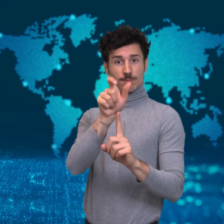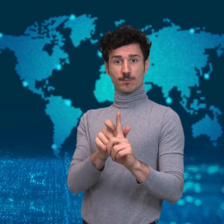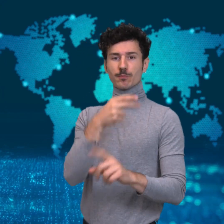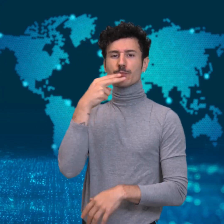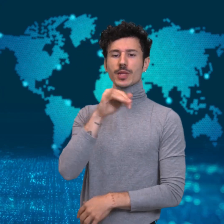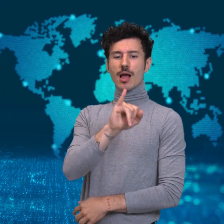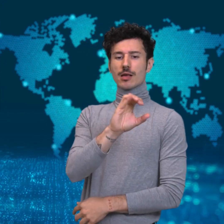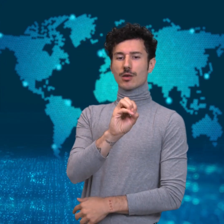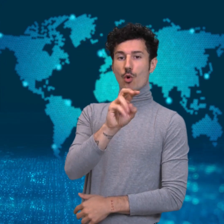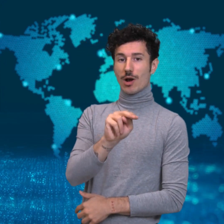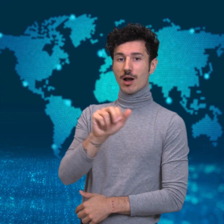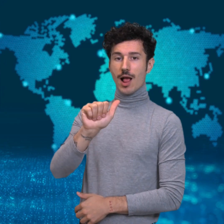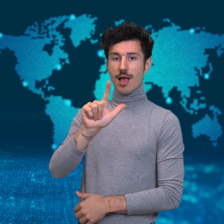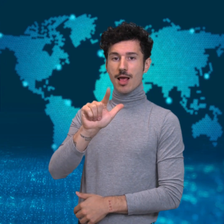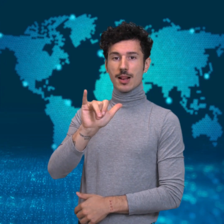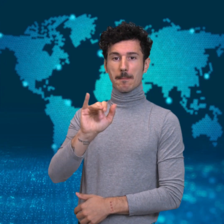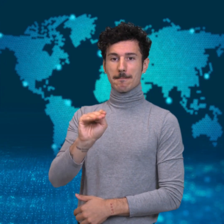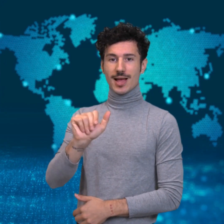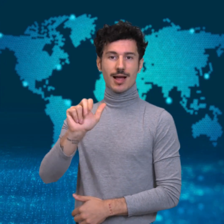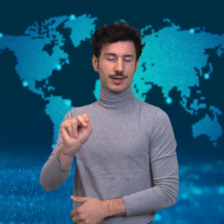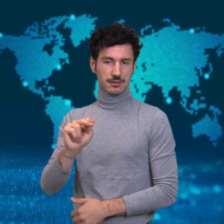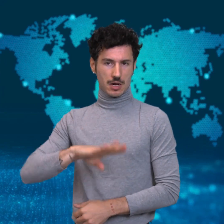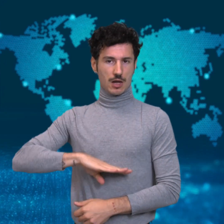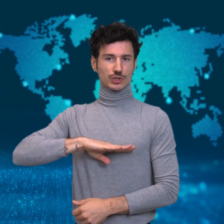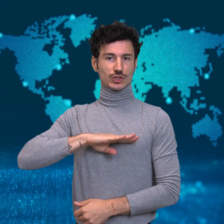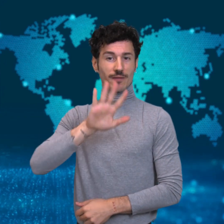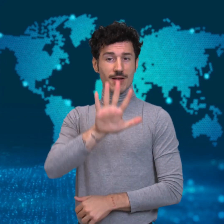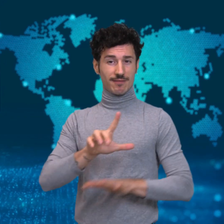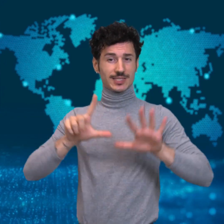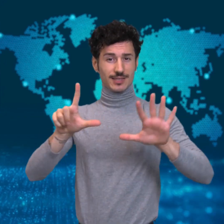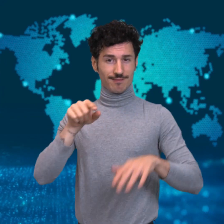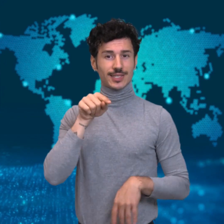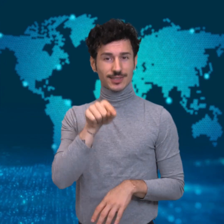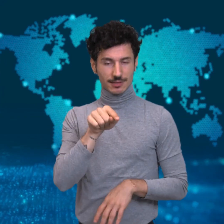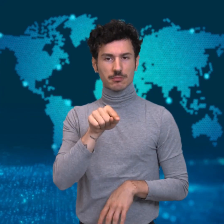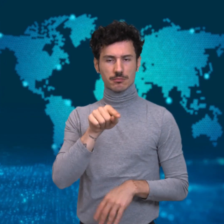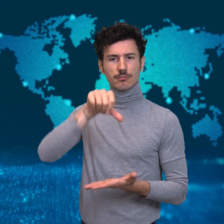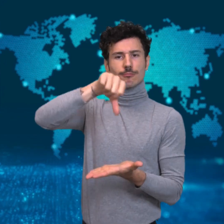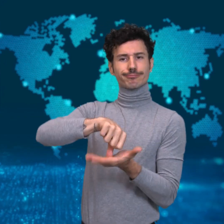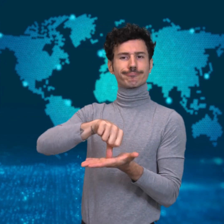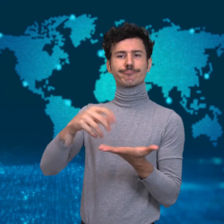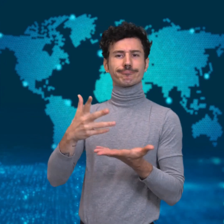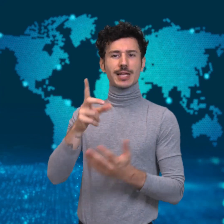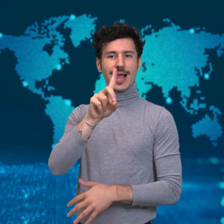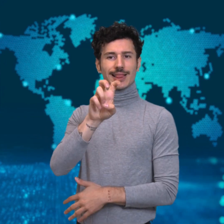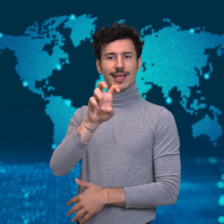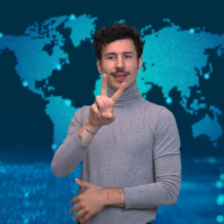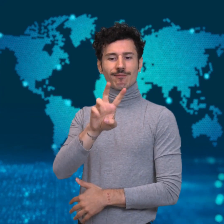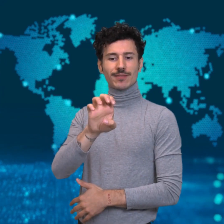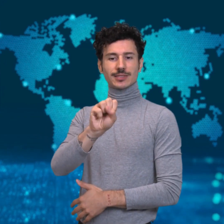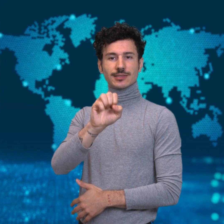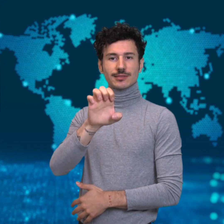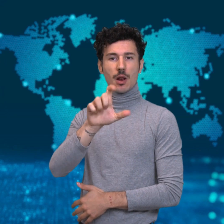Ion Aliman, 57, won re-election by a large margin in Deveselu,